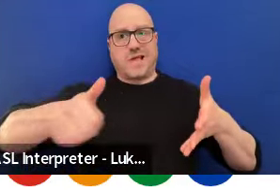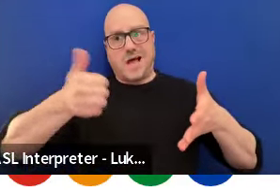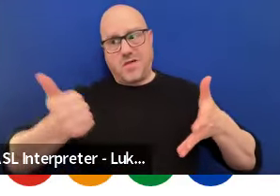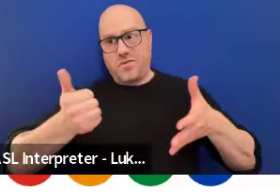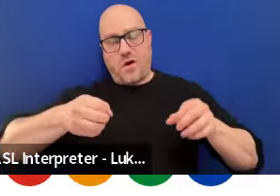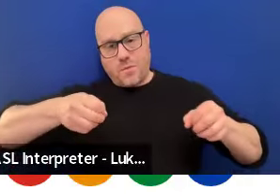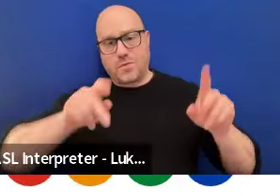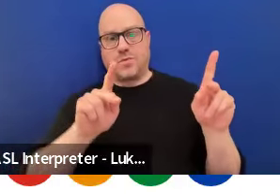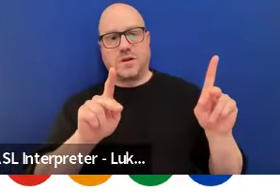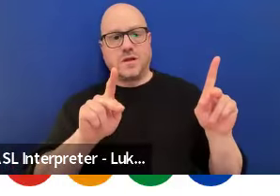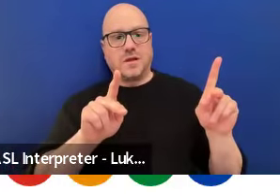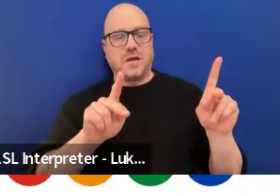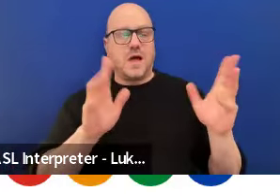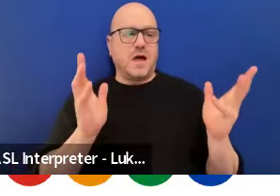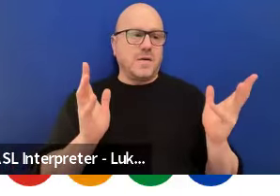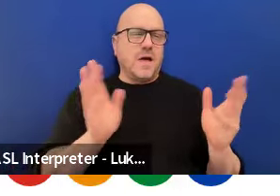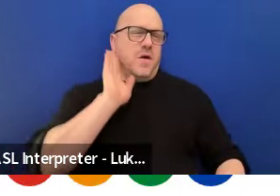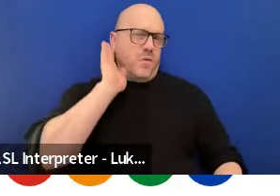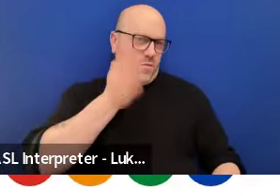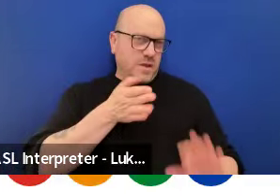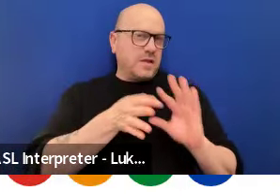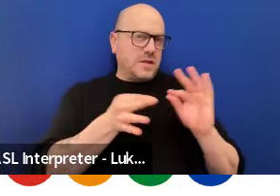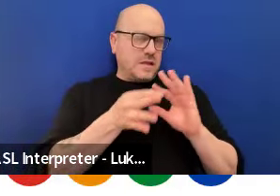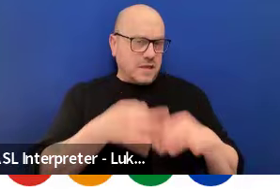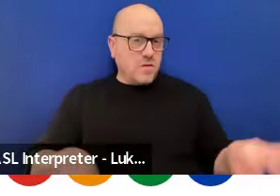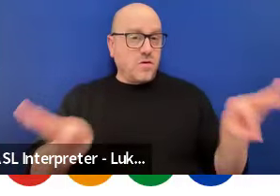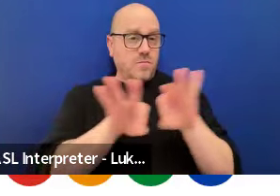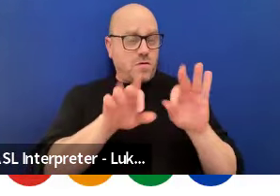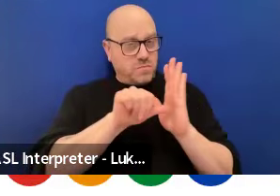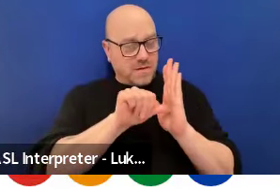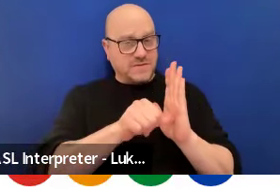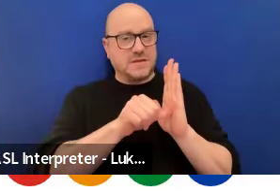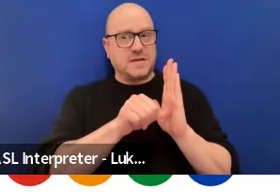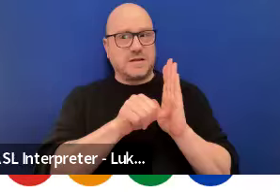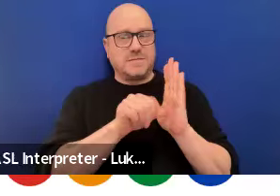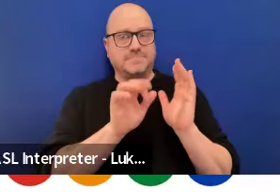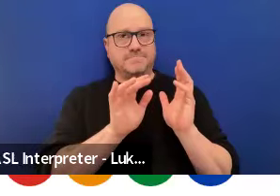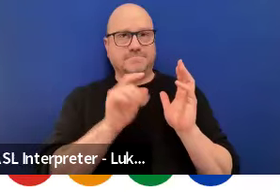AND IF WE RULED ALL OF THEM OUT, WE WOULD NOT BE LEFT WITH MANY OTHER OPPORTUNITIES.